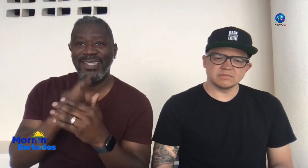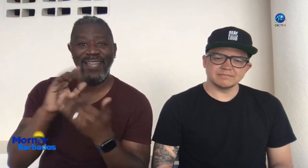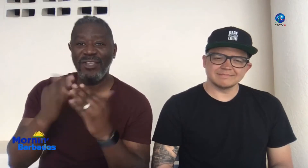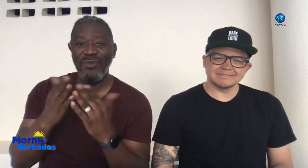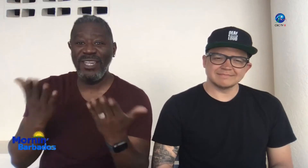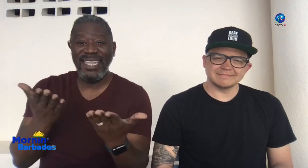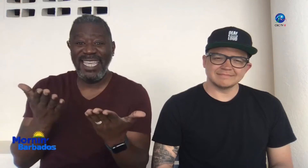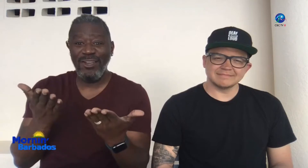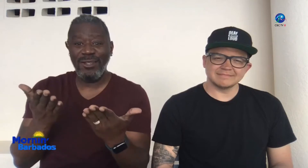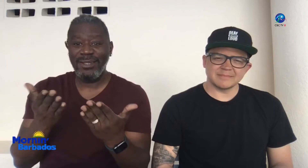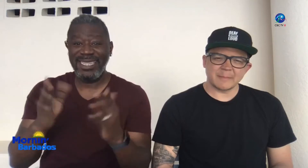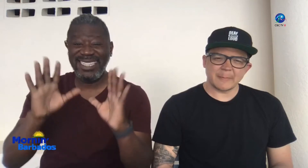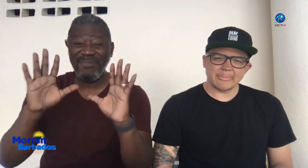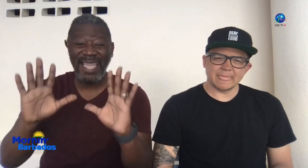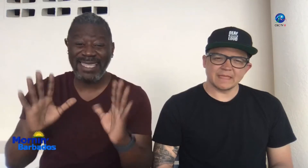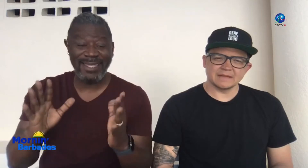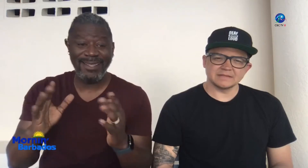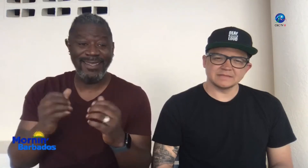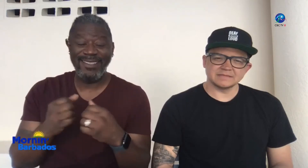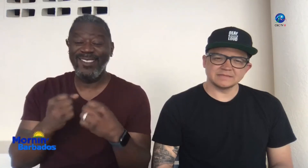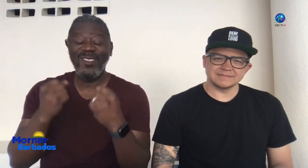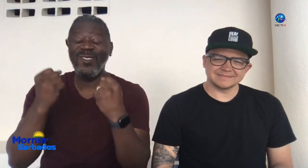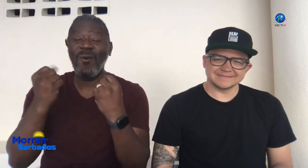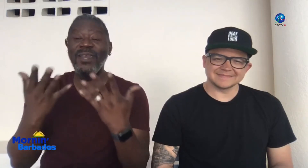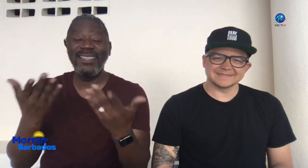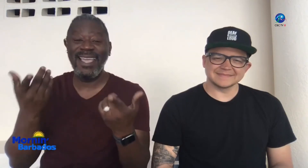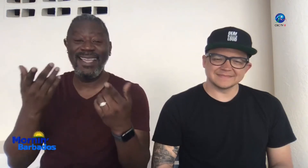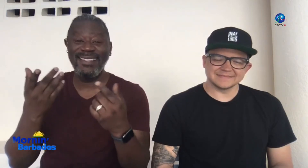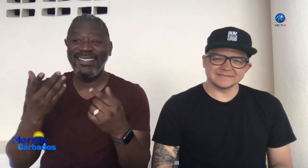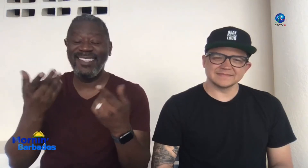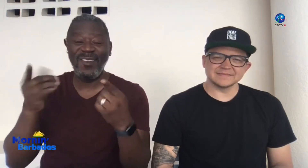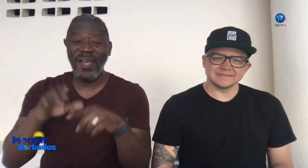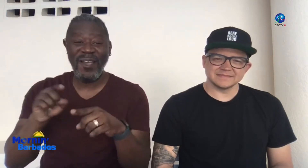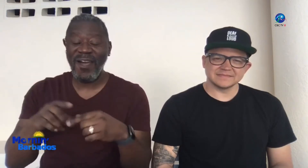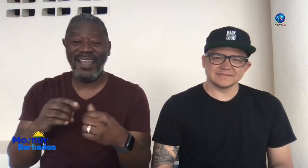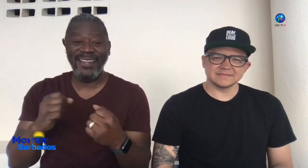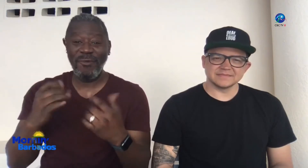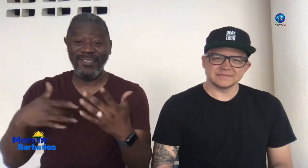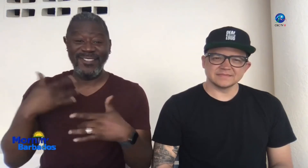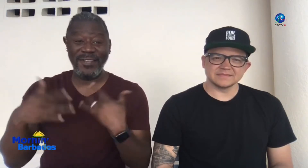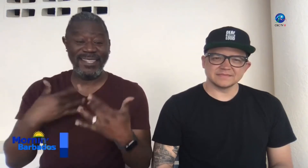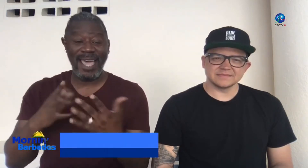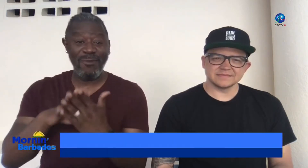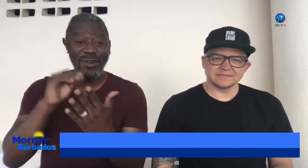the deaf community here it's amazing so many things is going on in the ways of society we're